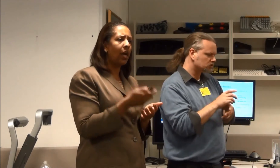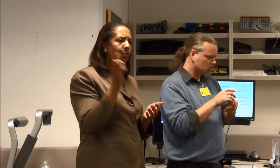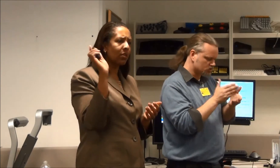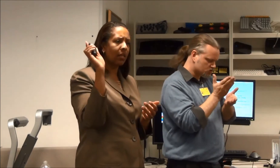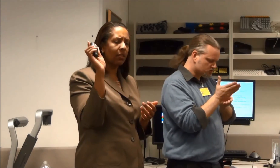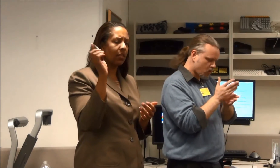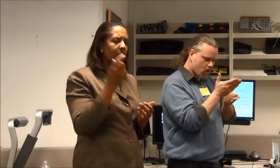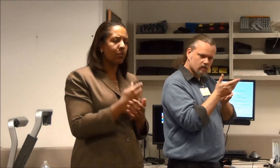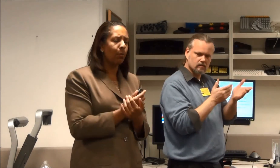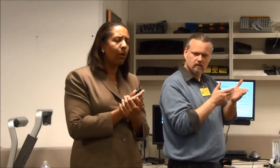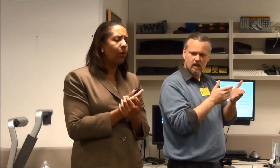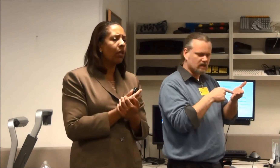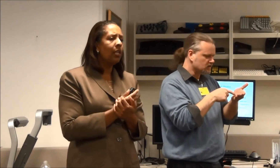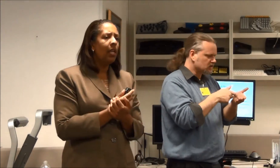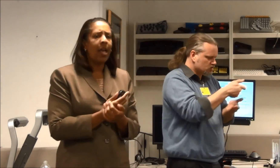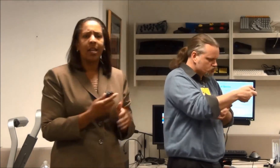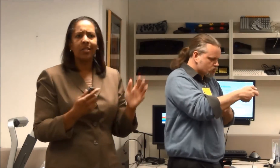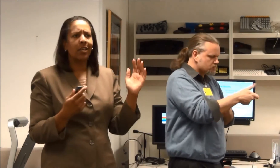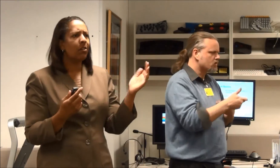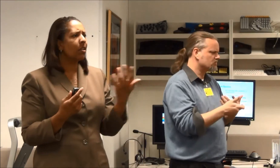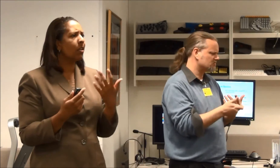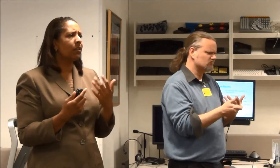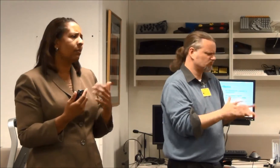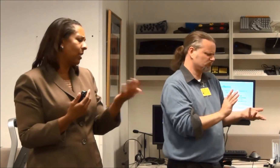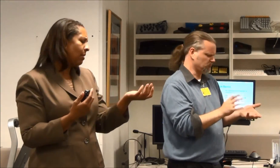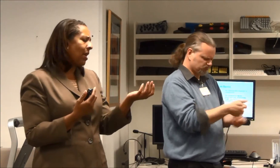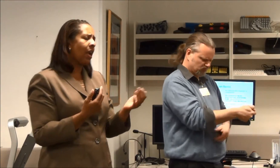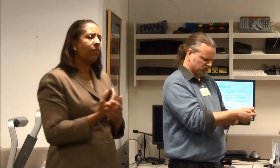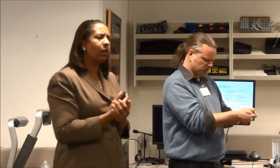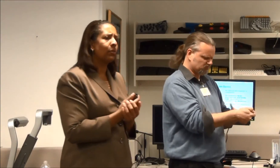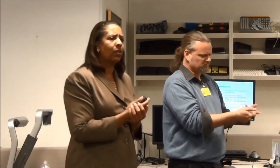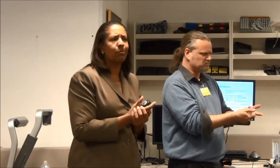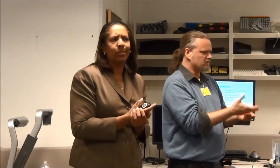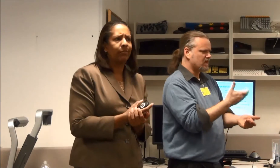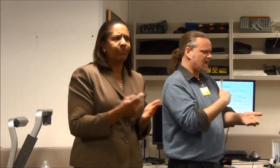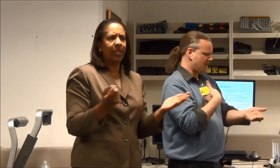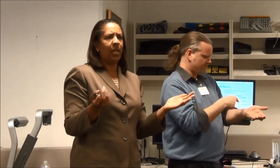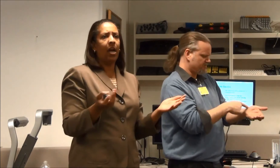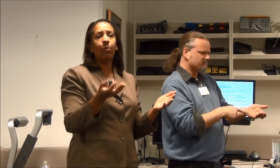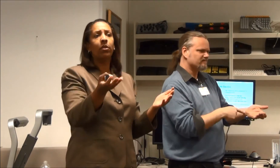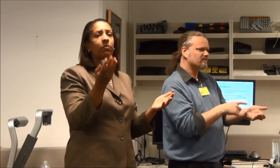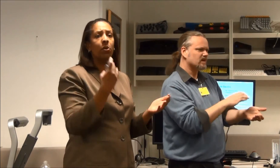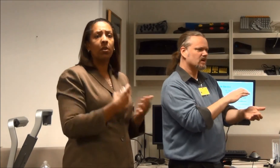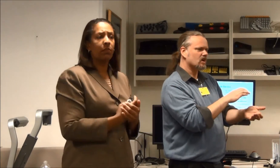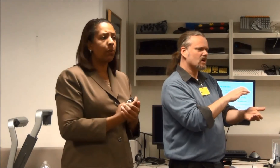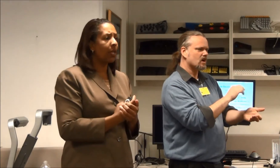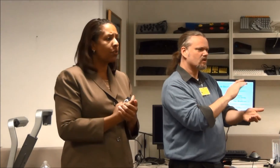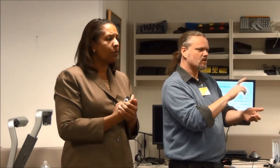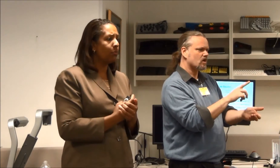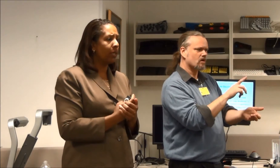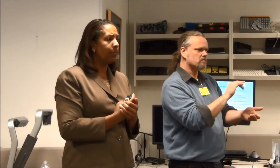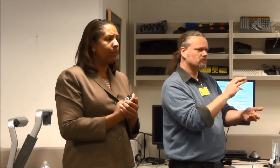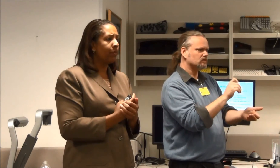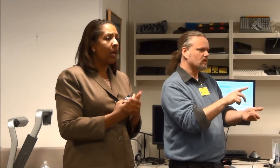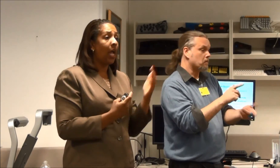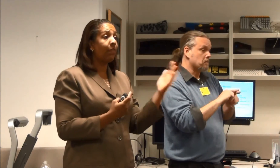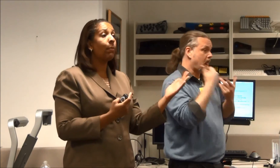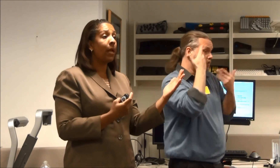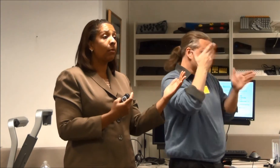I say, oh no, I mean, I may have carpal tunnel, but I wouldn't have known it if you hadn't told me.